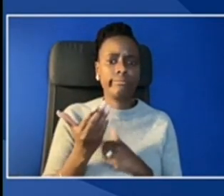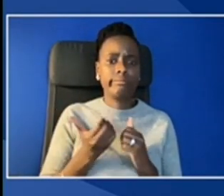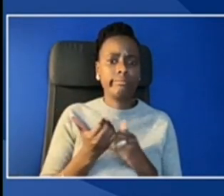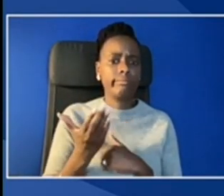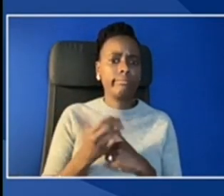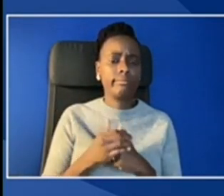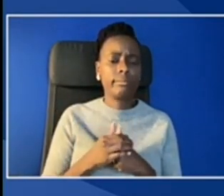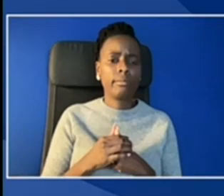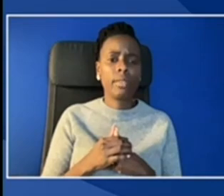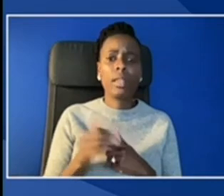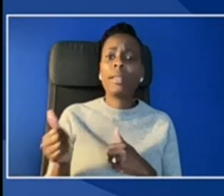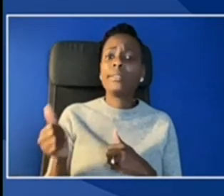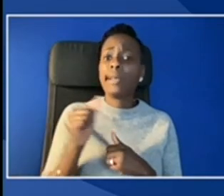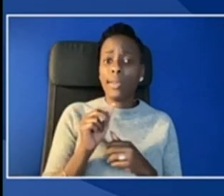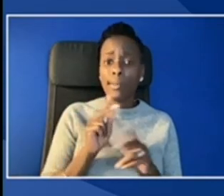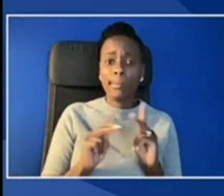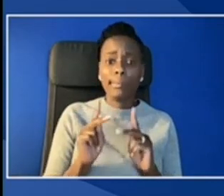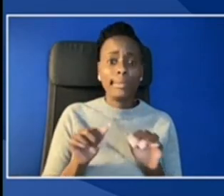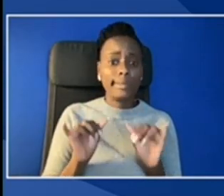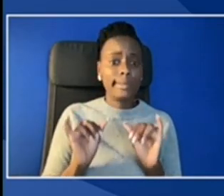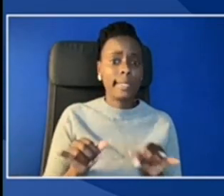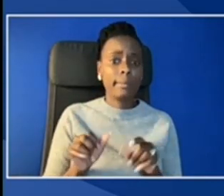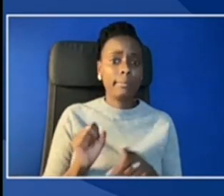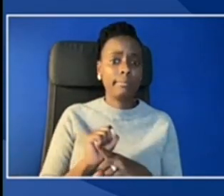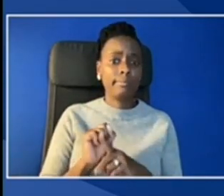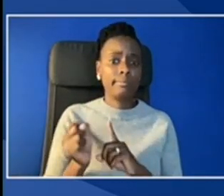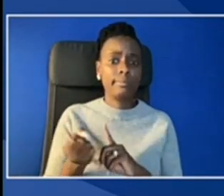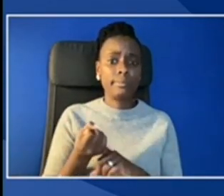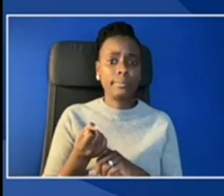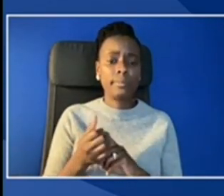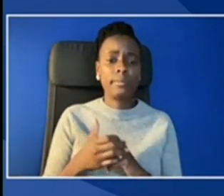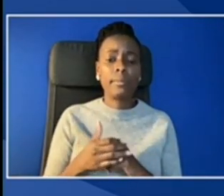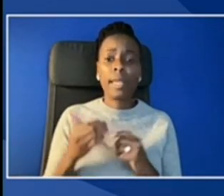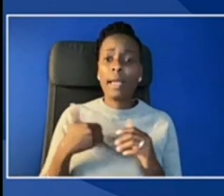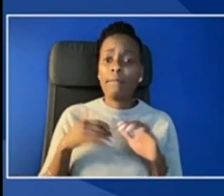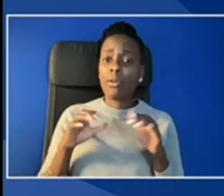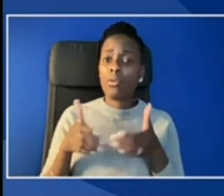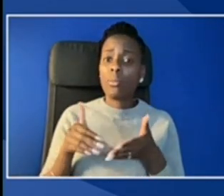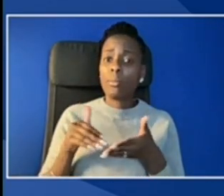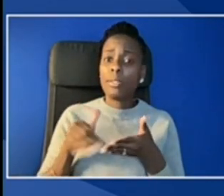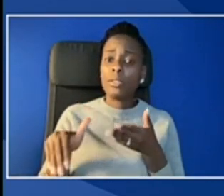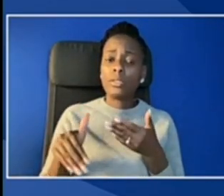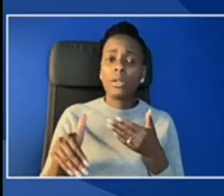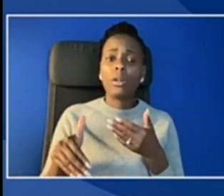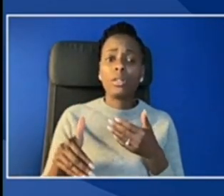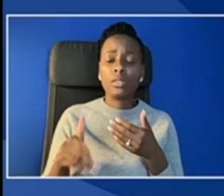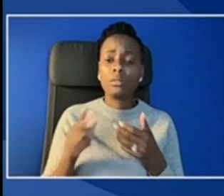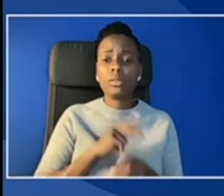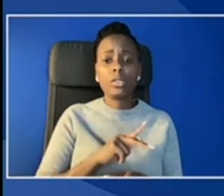are others in that same boat, and that to have that group discharge, I think personally would really change a lot for